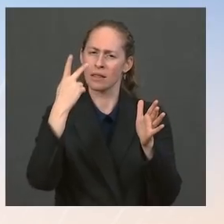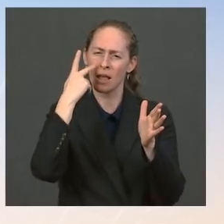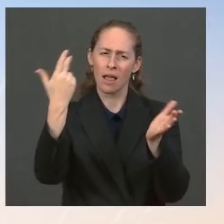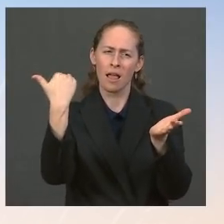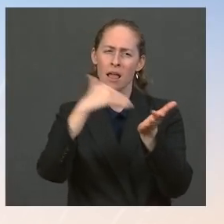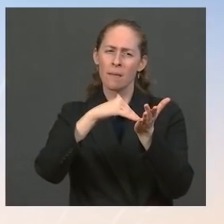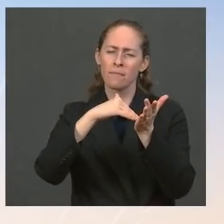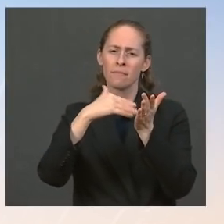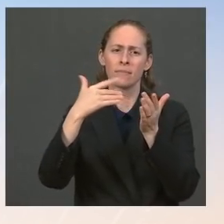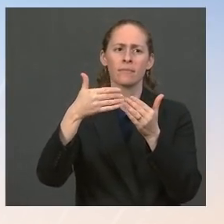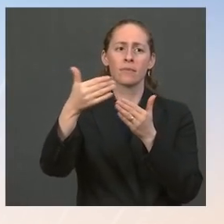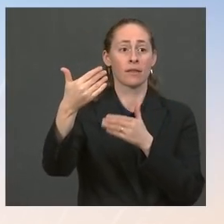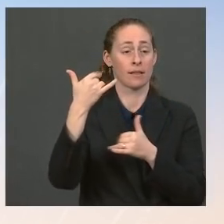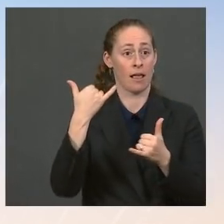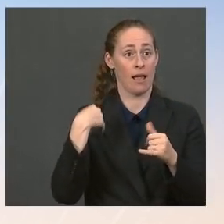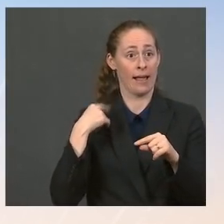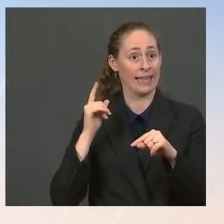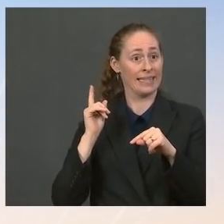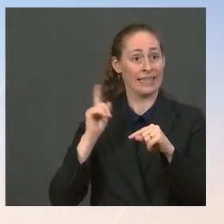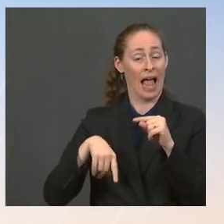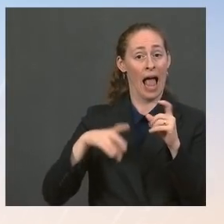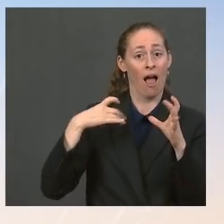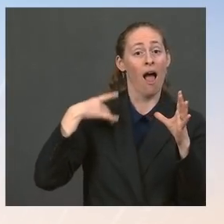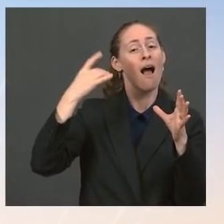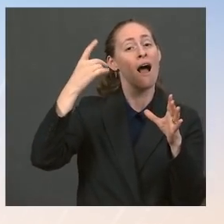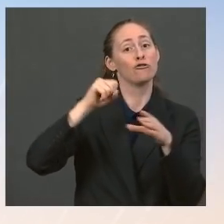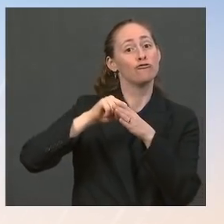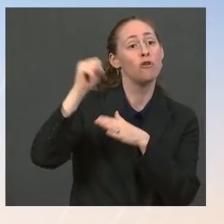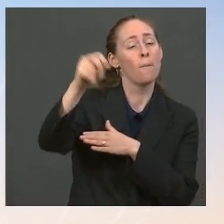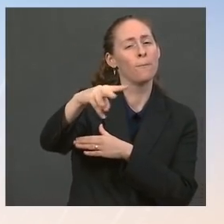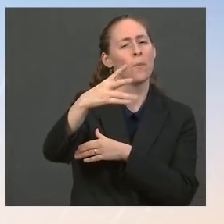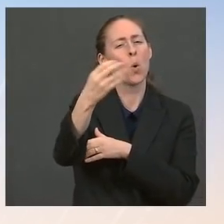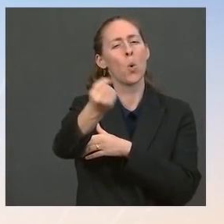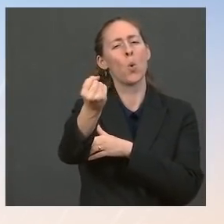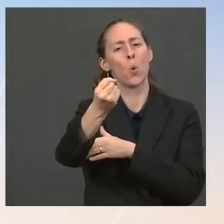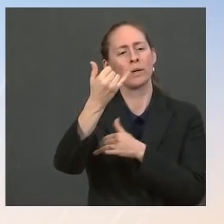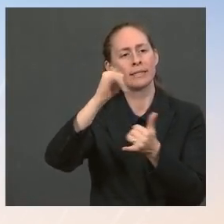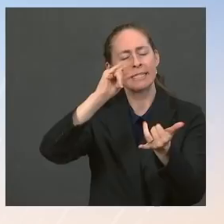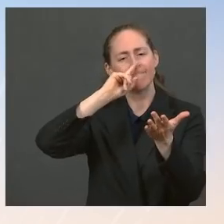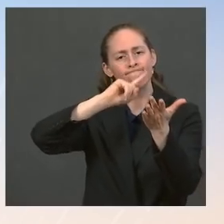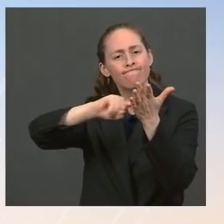I do not, in any way, want to impair the integrity of the investigative process.